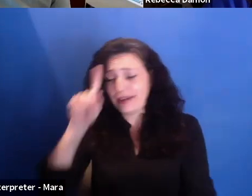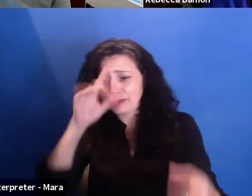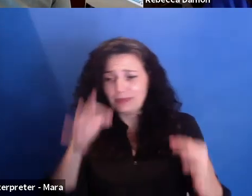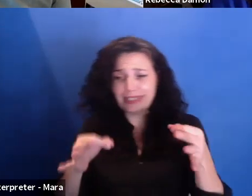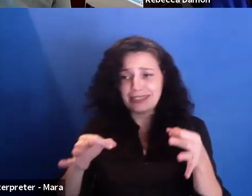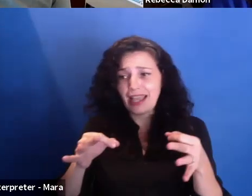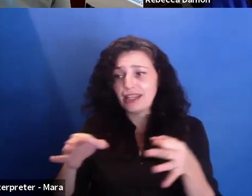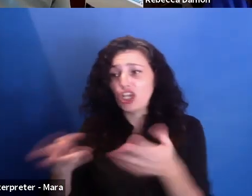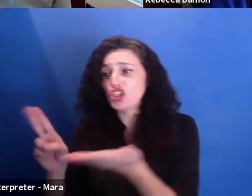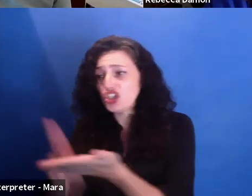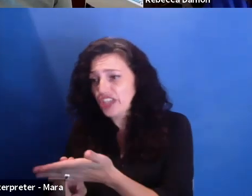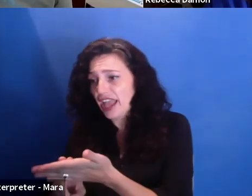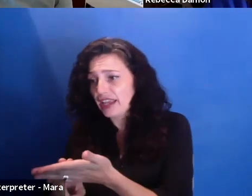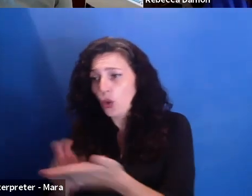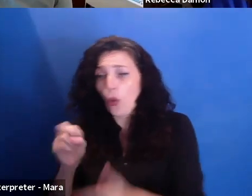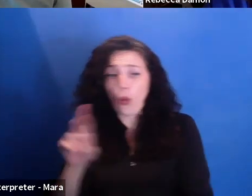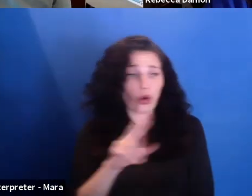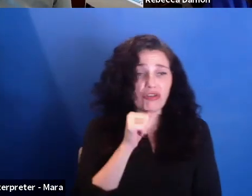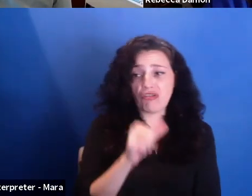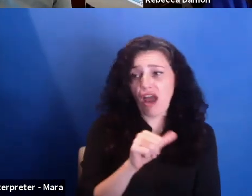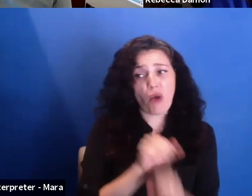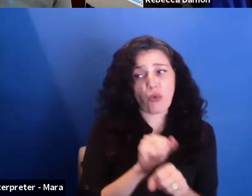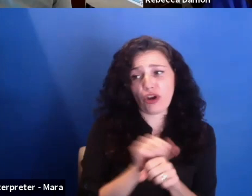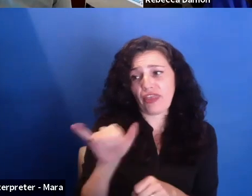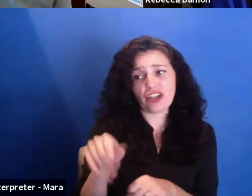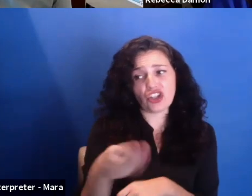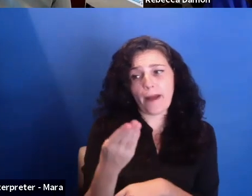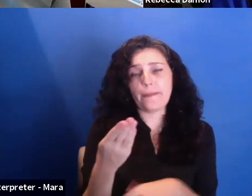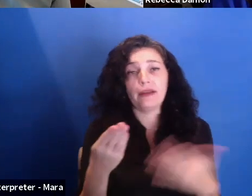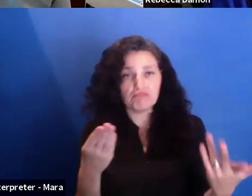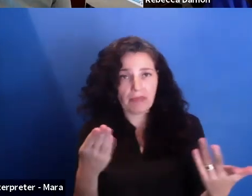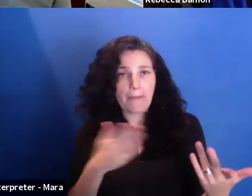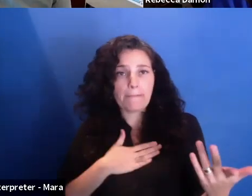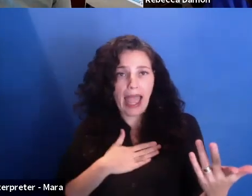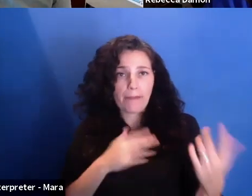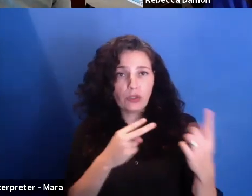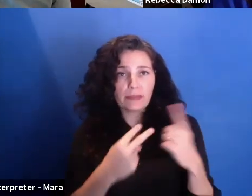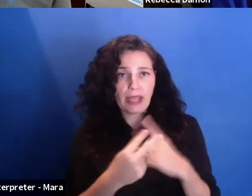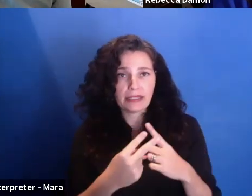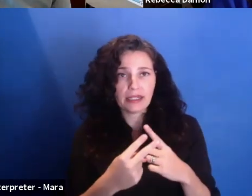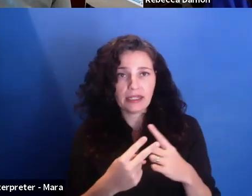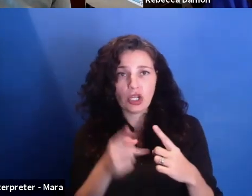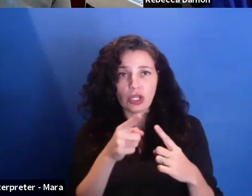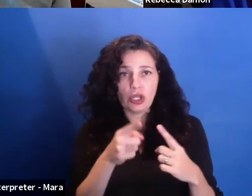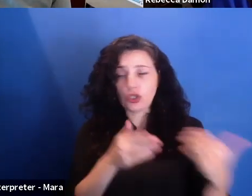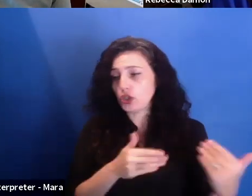from my perspective, if you're working on a union contract, you can go ahead and sign it because it won't be valid, given the fact they haven't gotten,